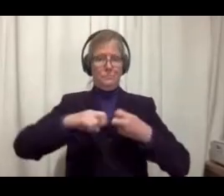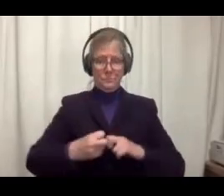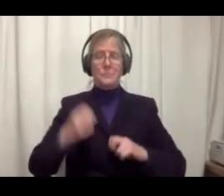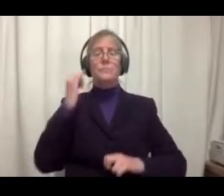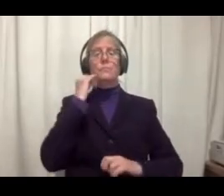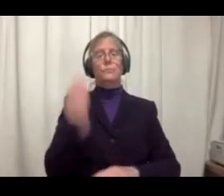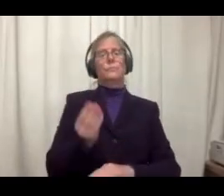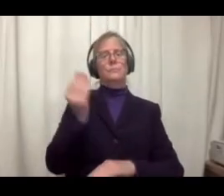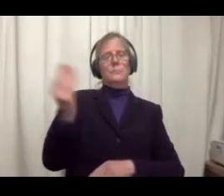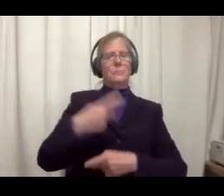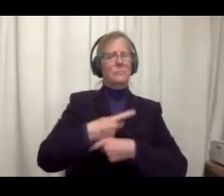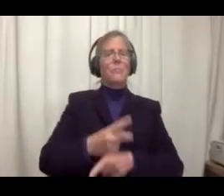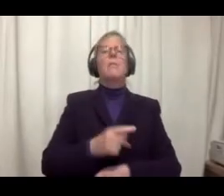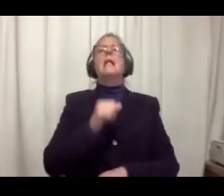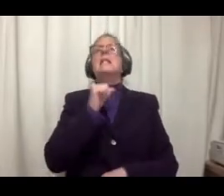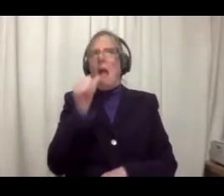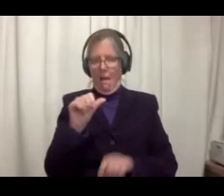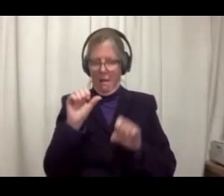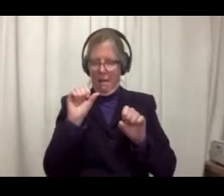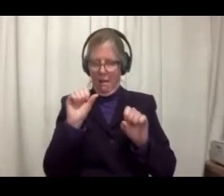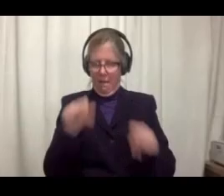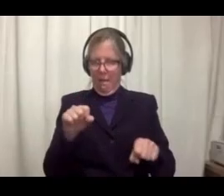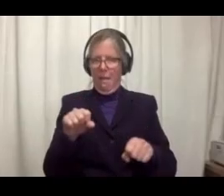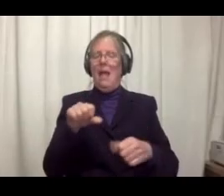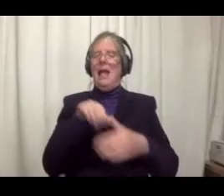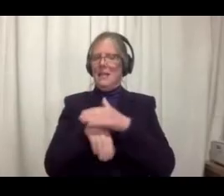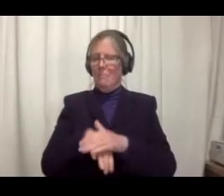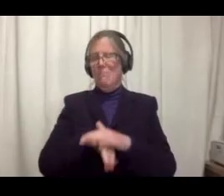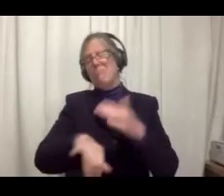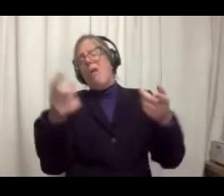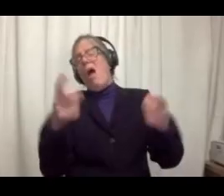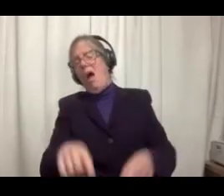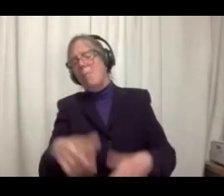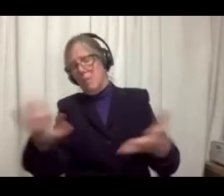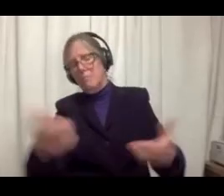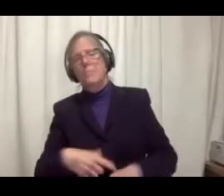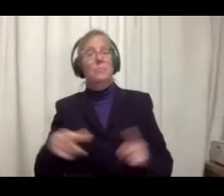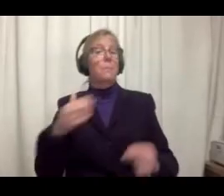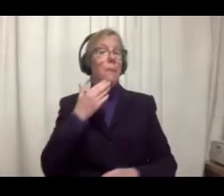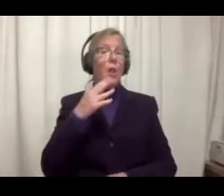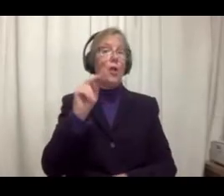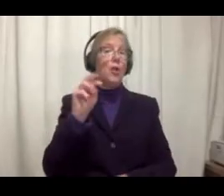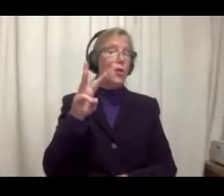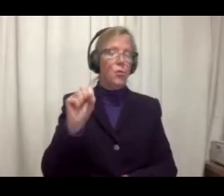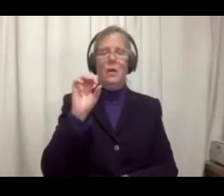isn’t accessible. It happens, and the good news is, it can be fixed.